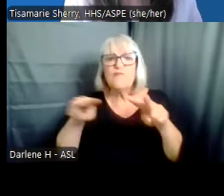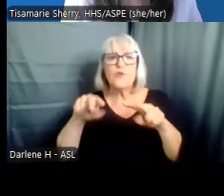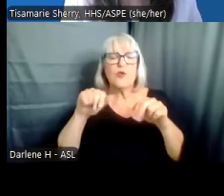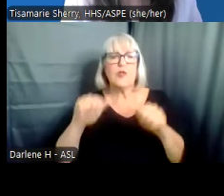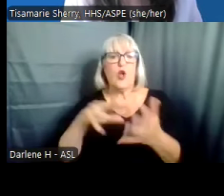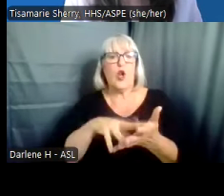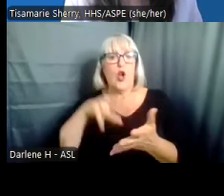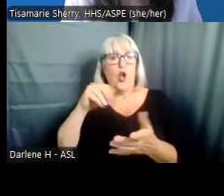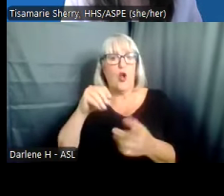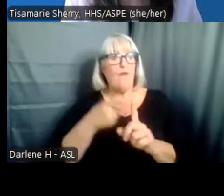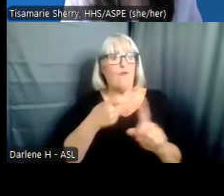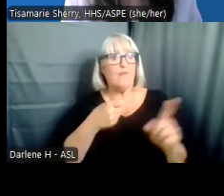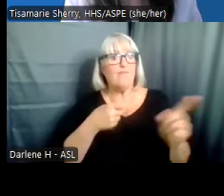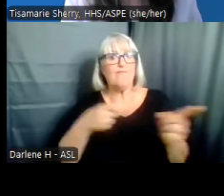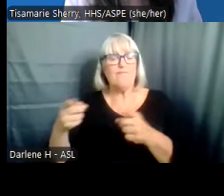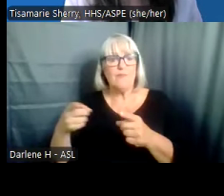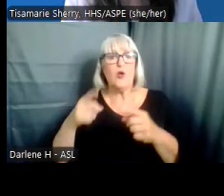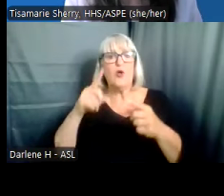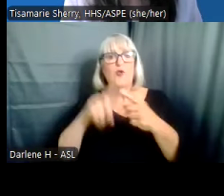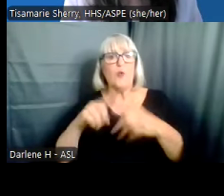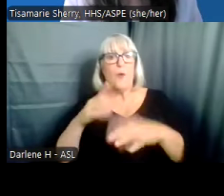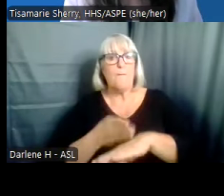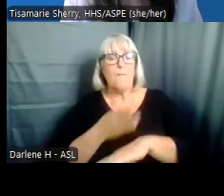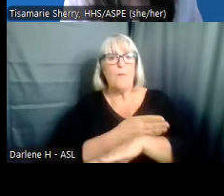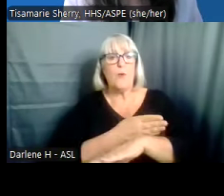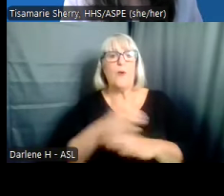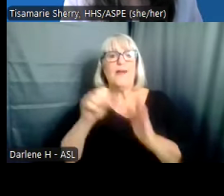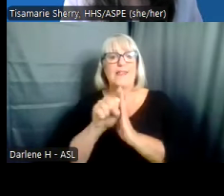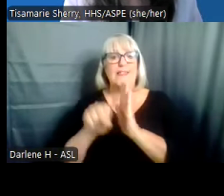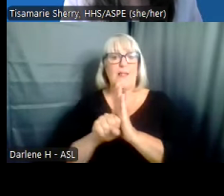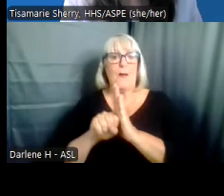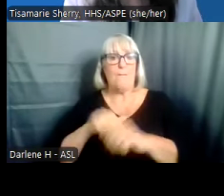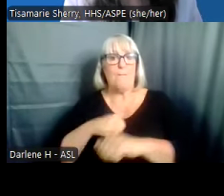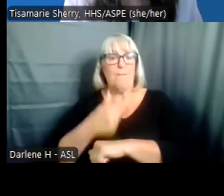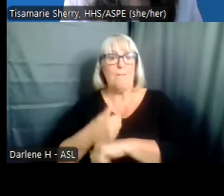state based workforce data collections. Lessons learned from states to improve data